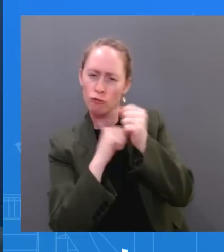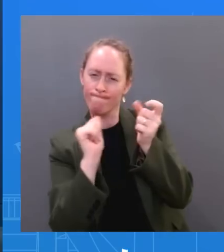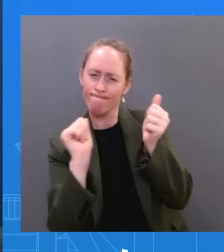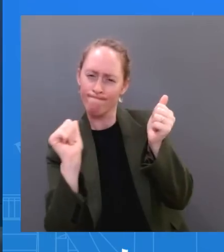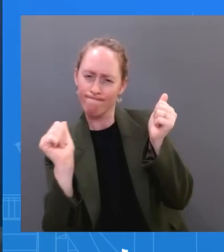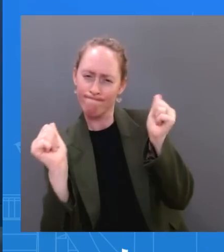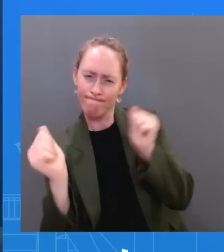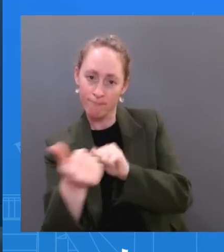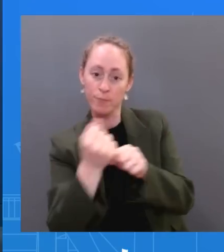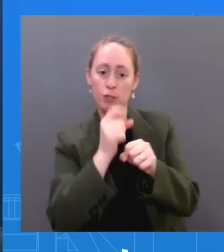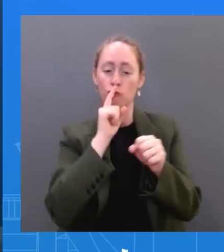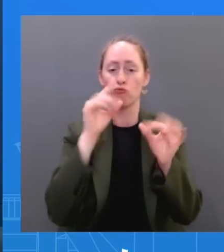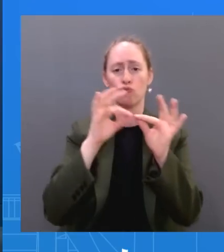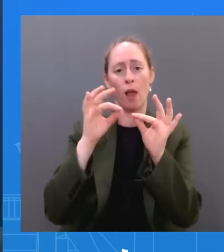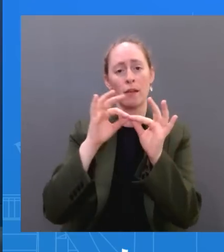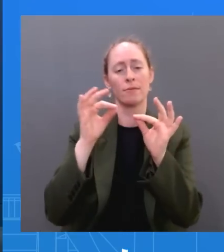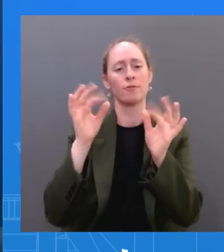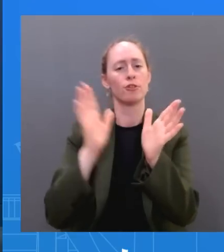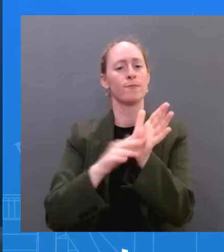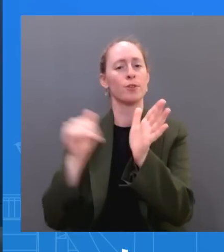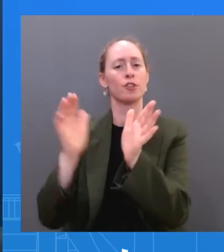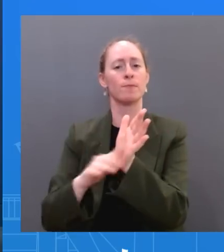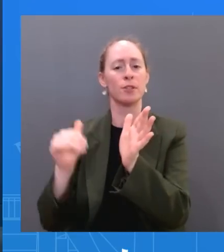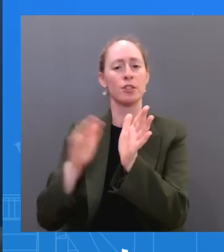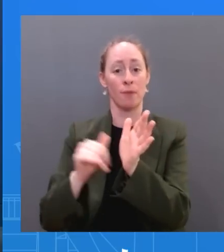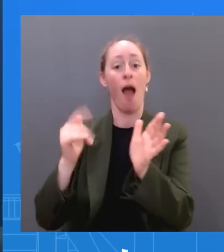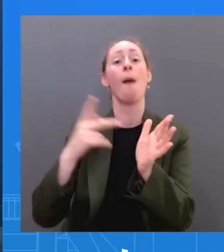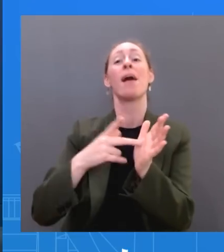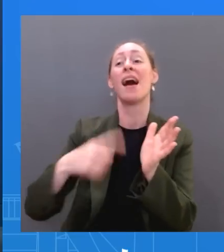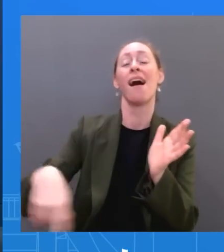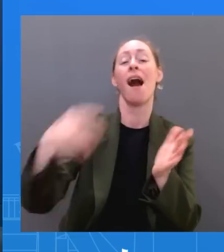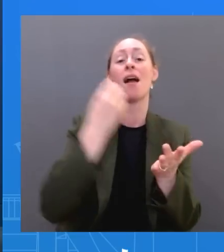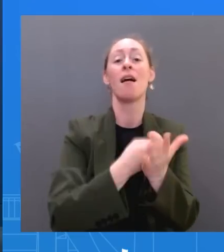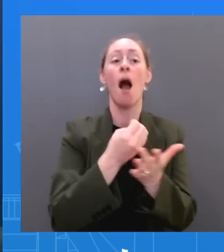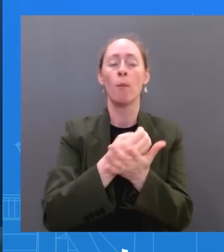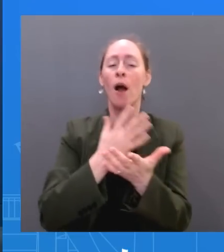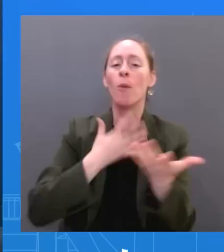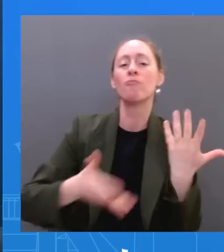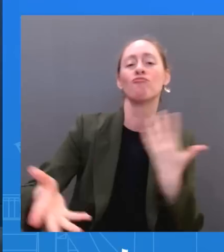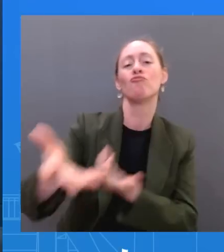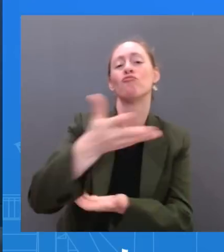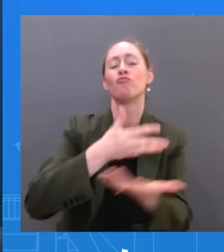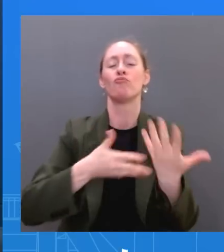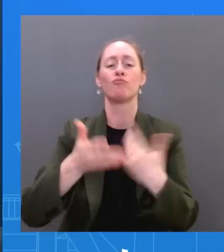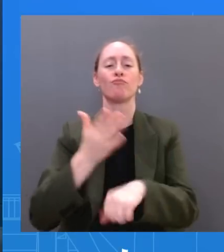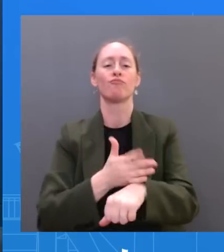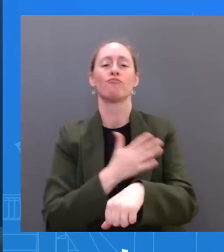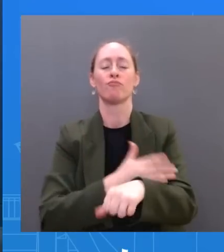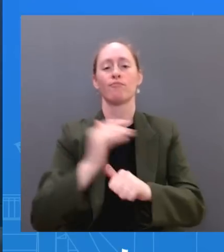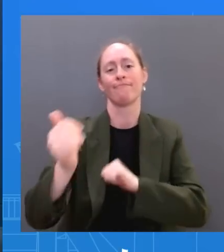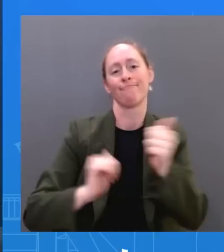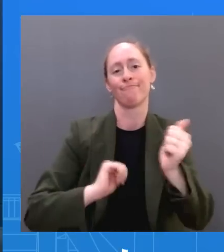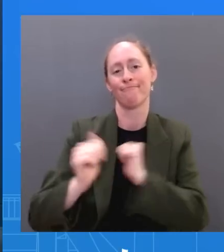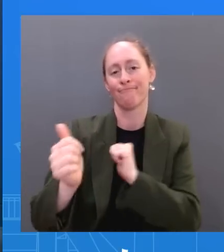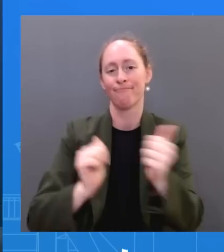Following a -- following a briefing from NASA, the President and the Vice President will unveil the first [full]-color images